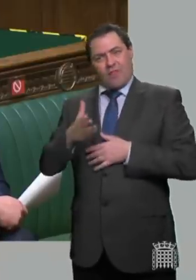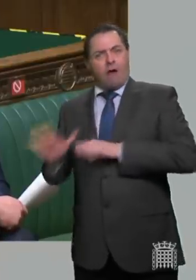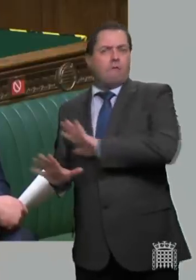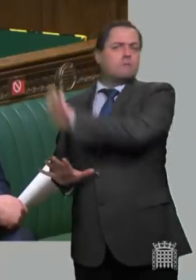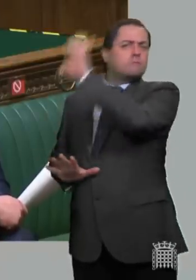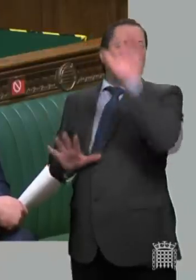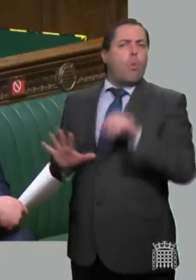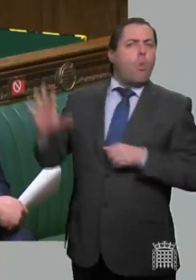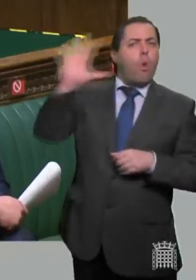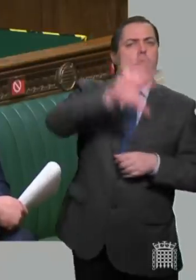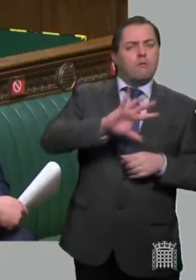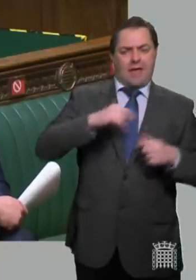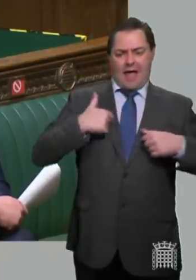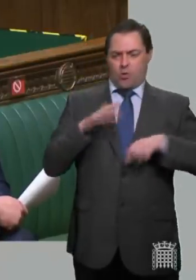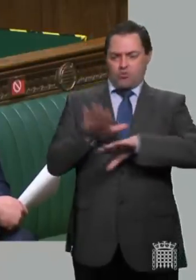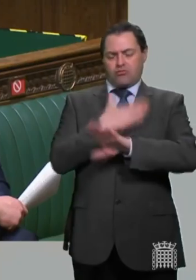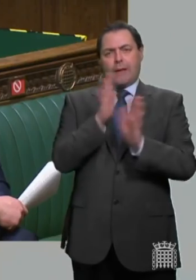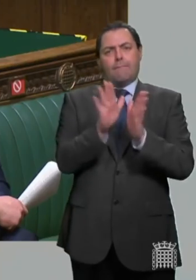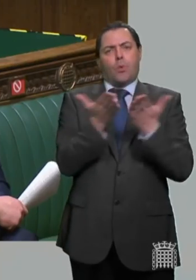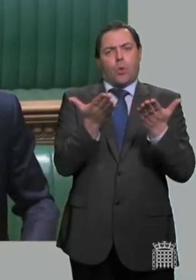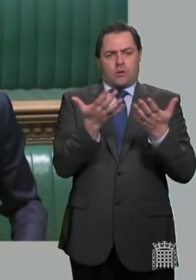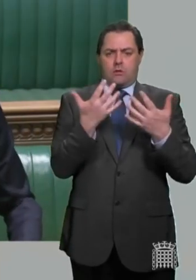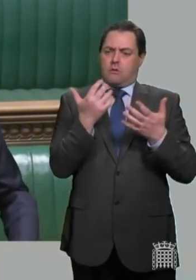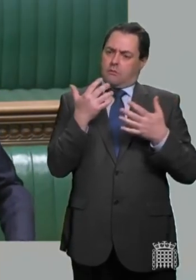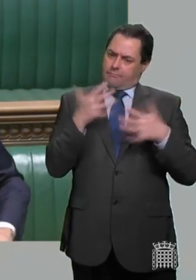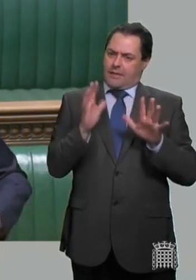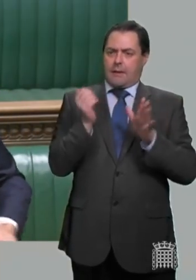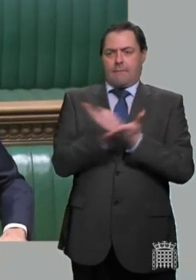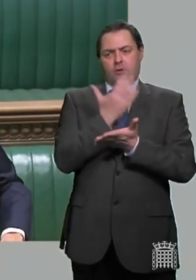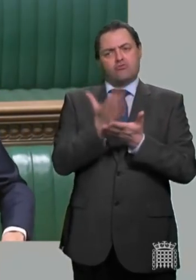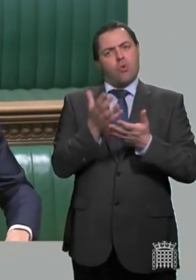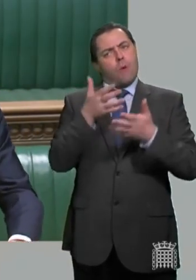Treasury’s Green Book, and set out the highest sustained levels of public investment across the